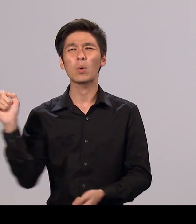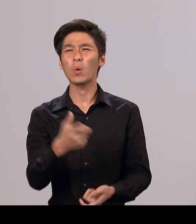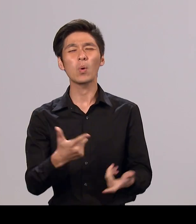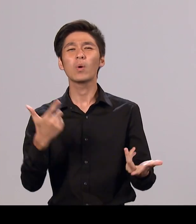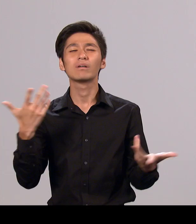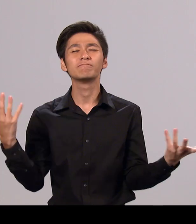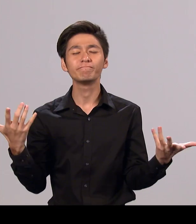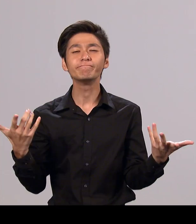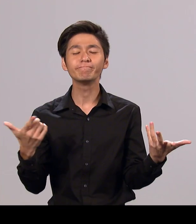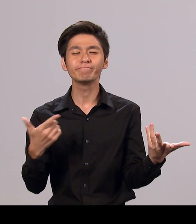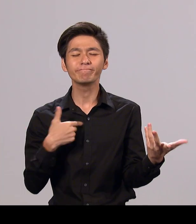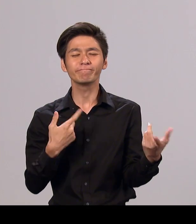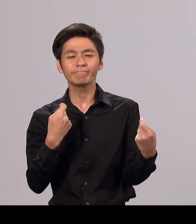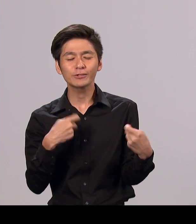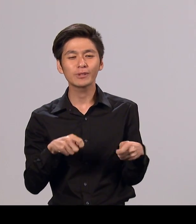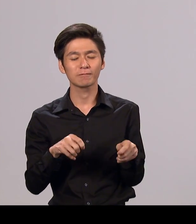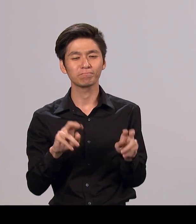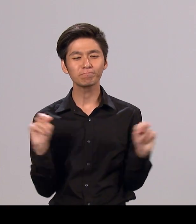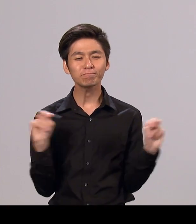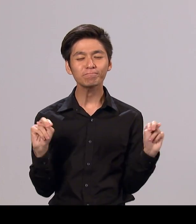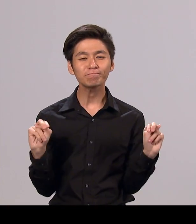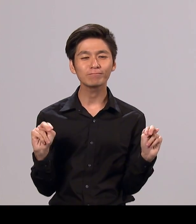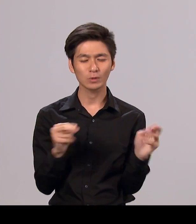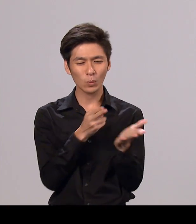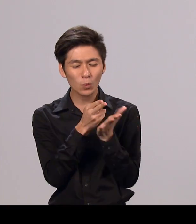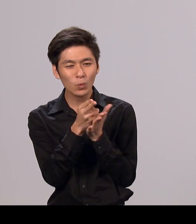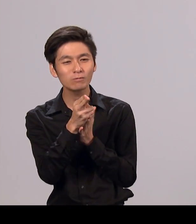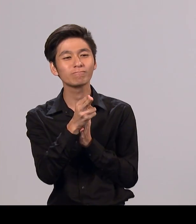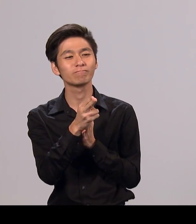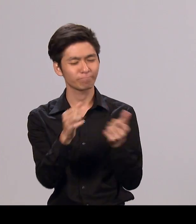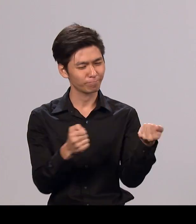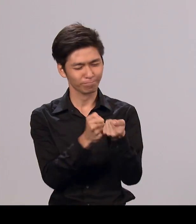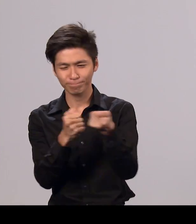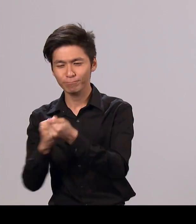So we are doing our best to be an honest broker, dealing straight with all parties.